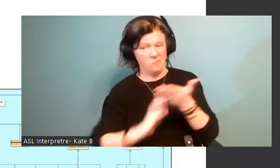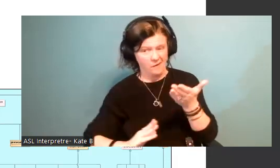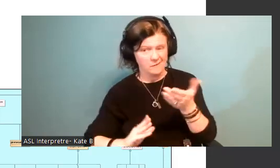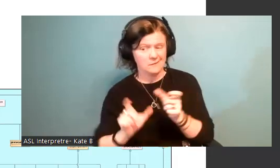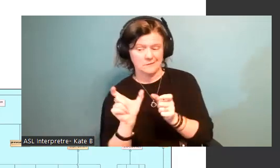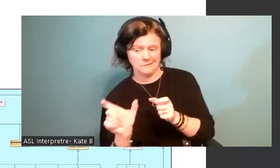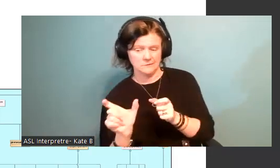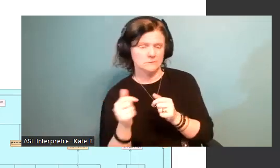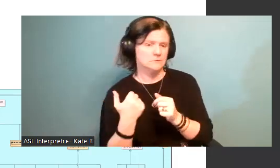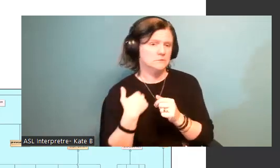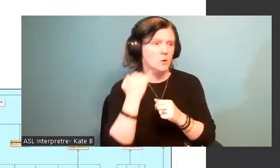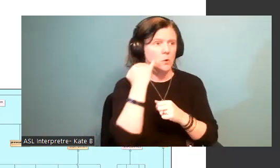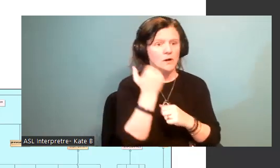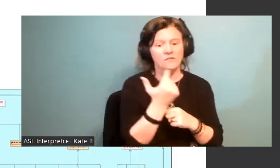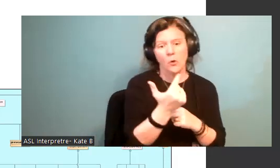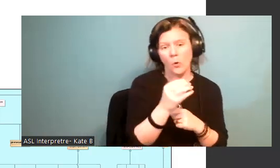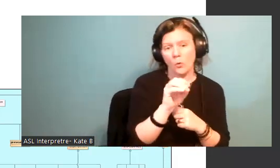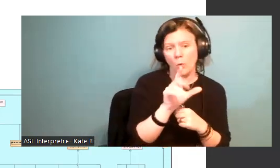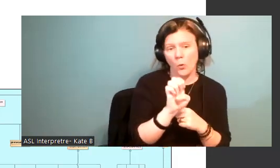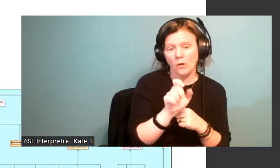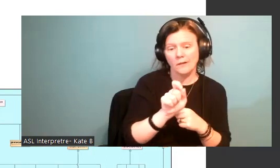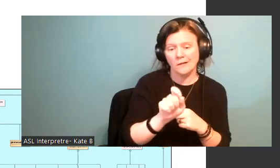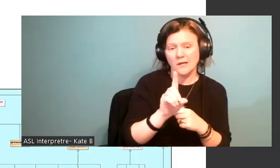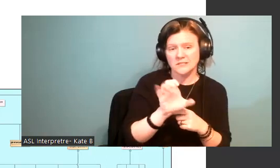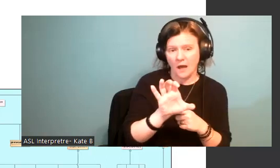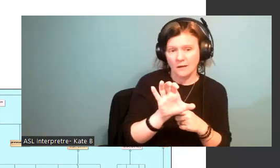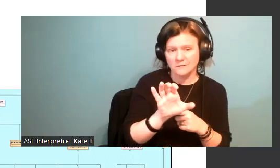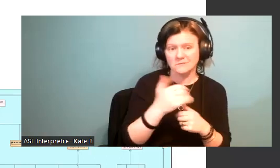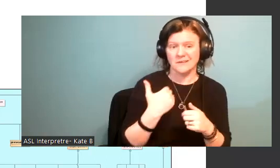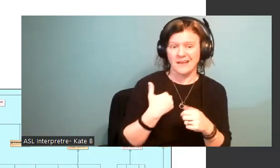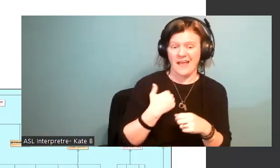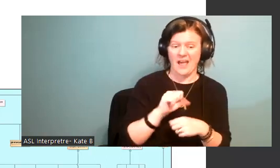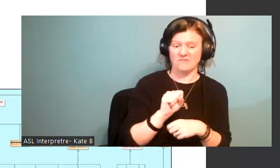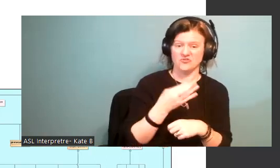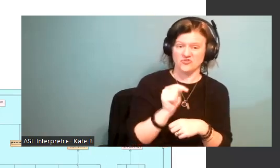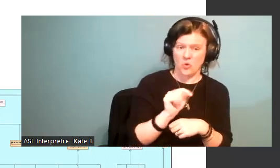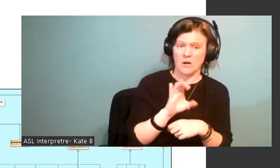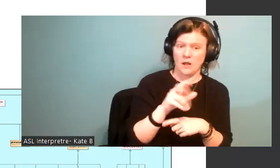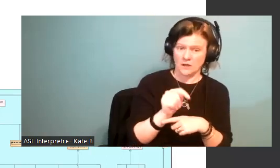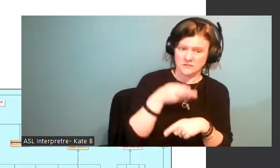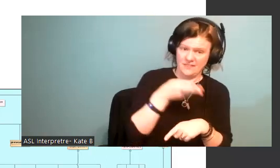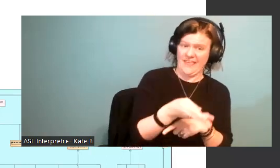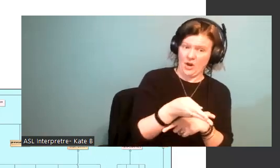So, you will see this in menus, accordions, tabs, widgets on a website might have custom controls or